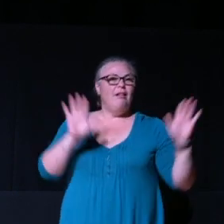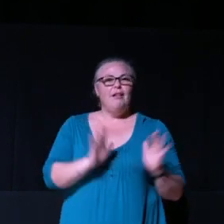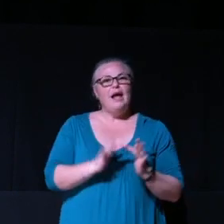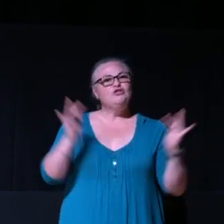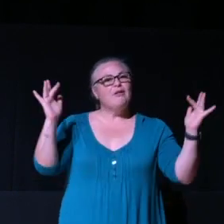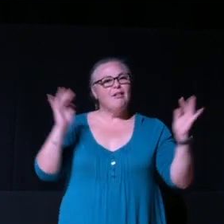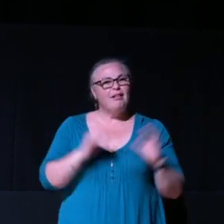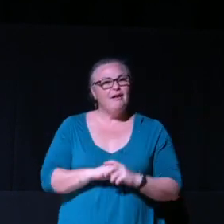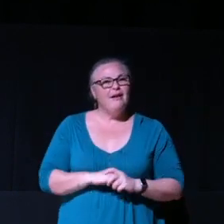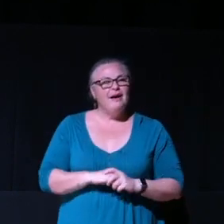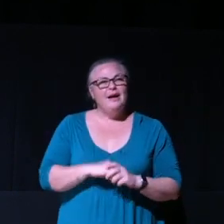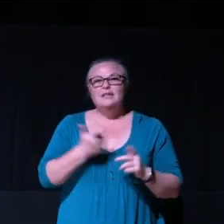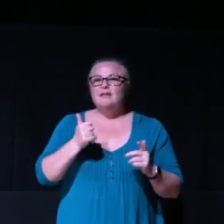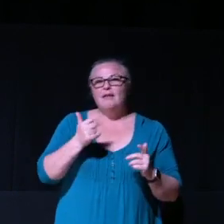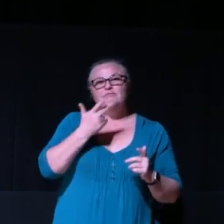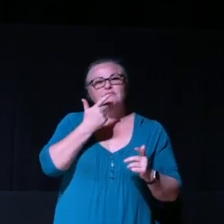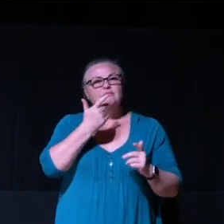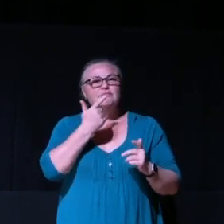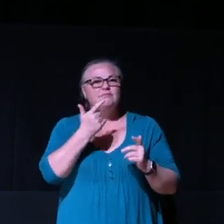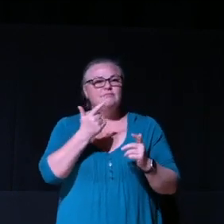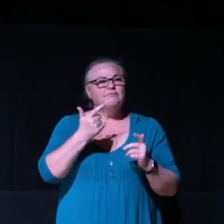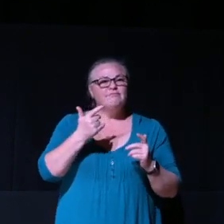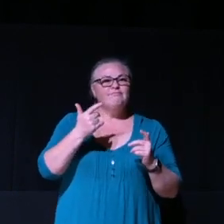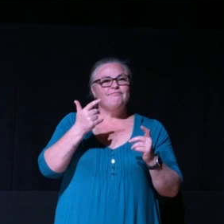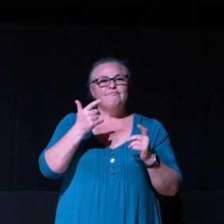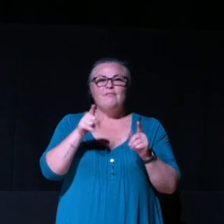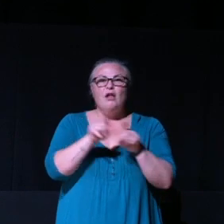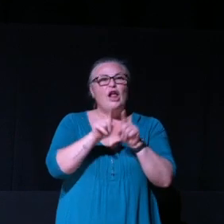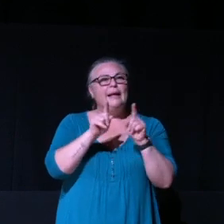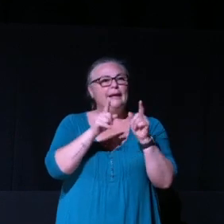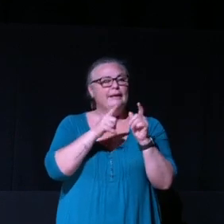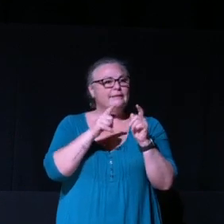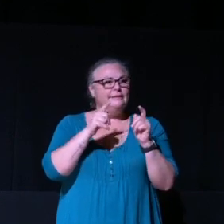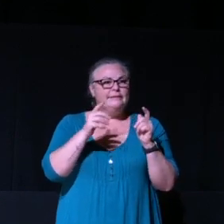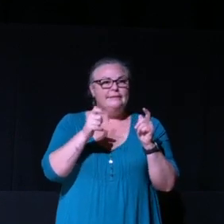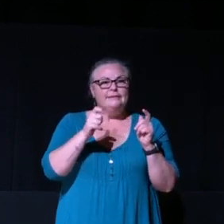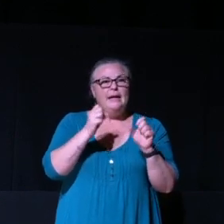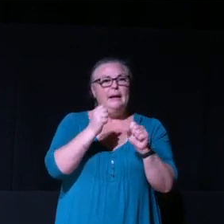has this mythological allegory. But also it's a typical,